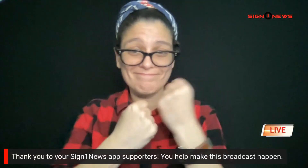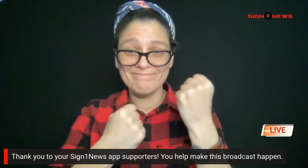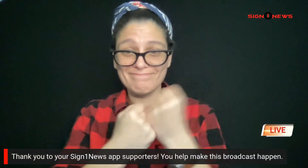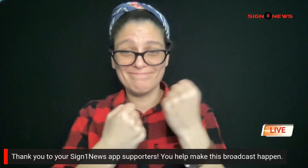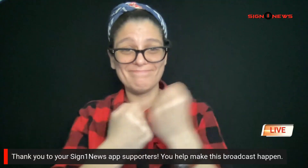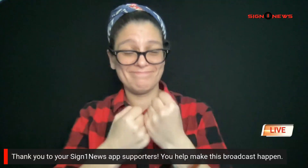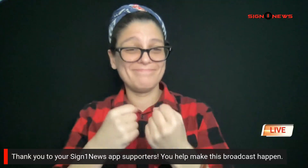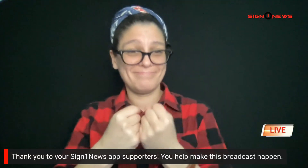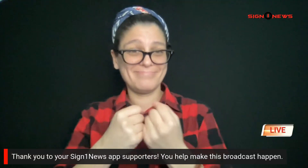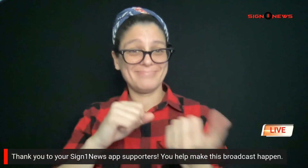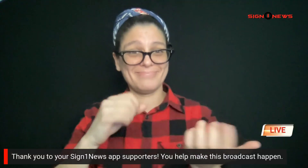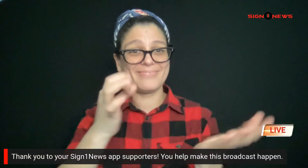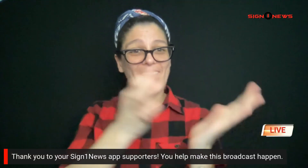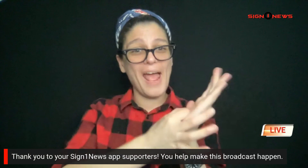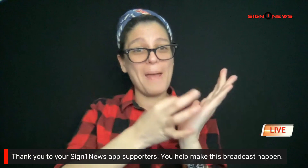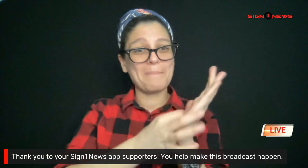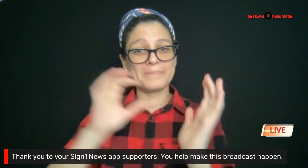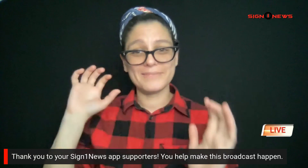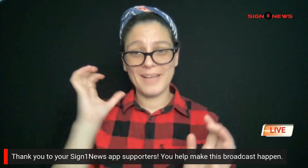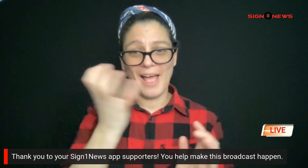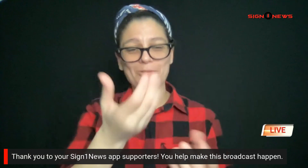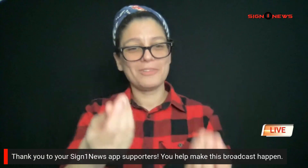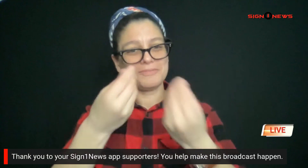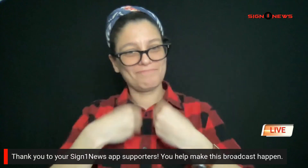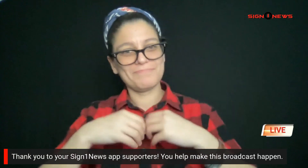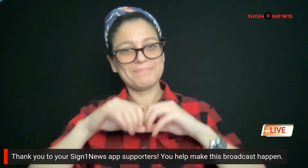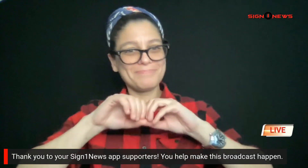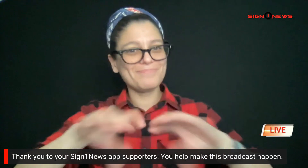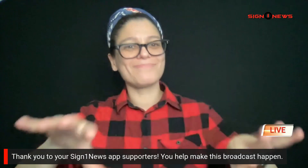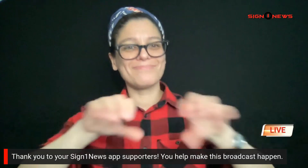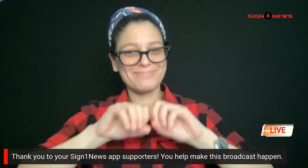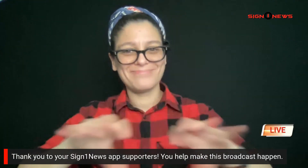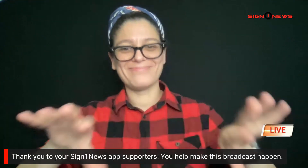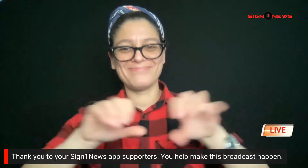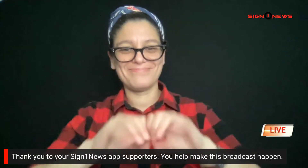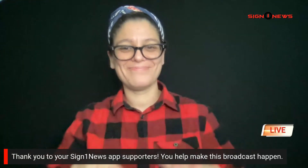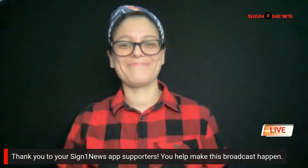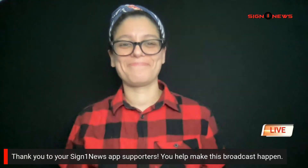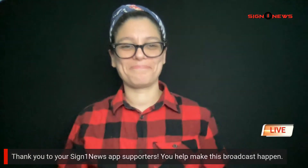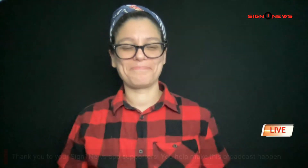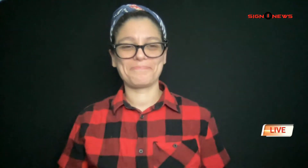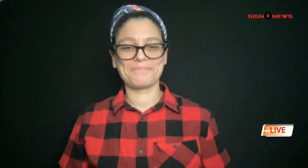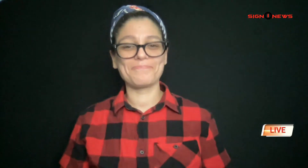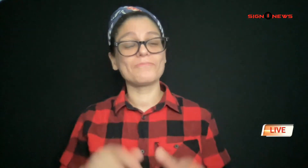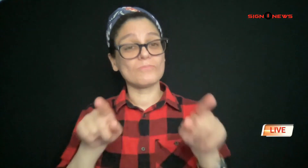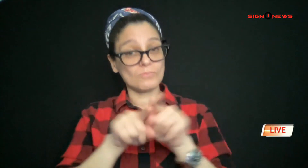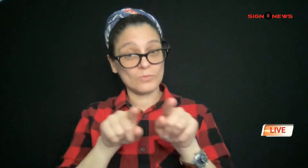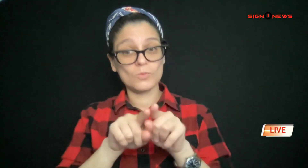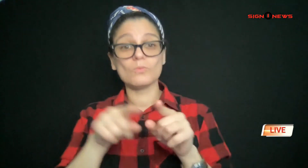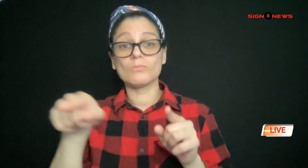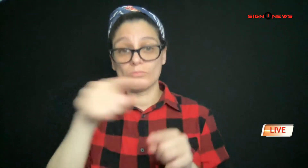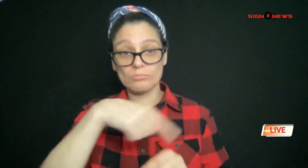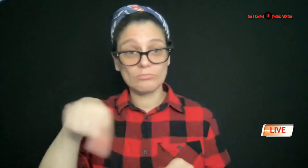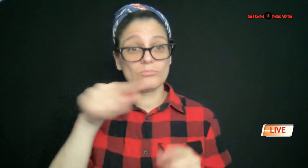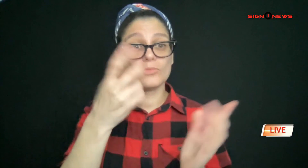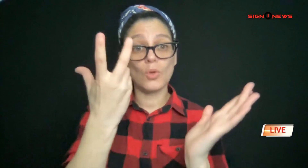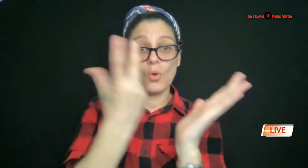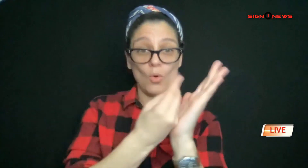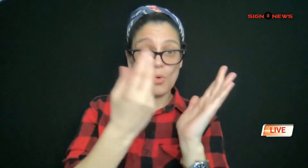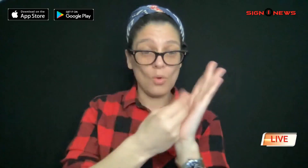Sign1News app supporters you help make this broadcast happen you can download the Sign1News